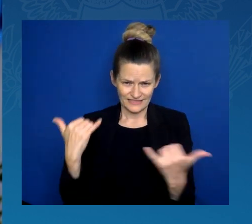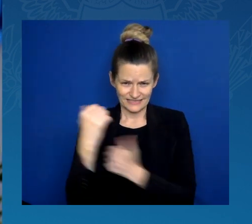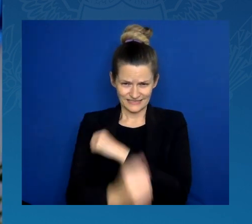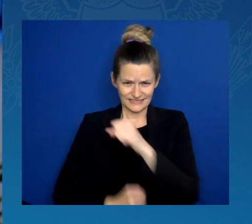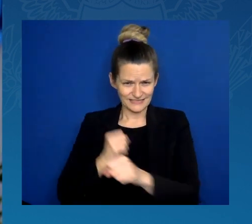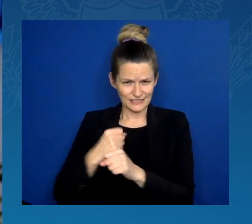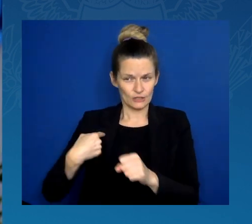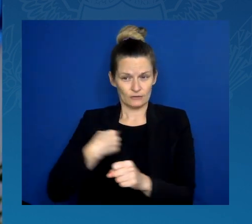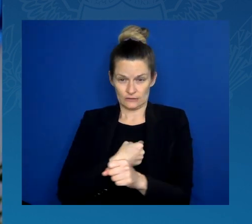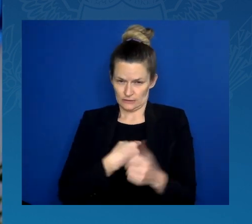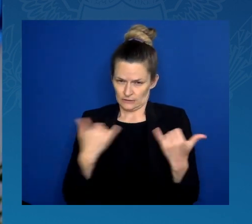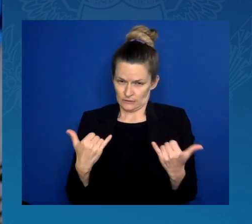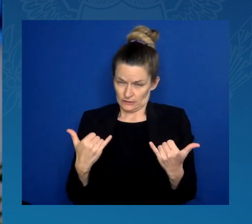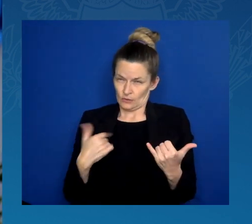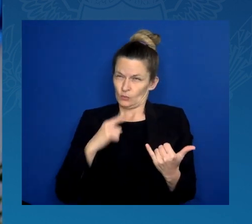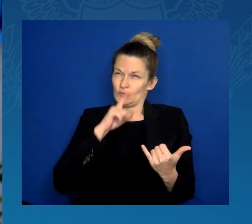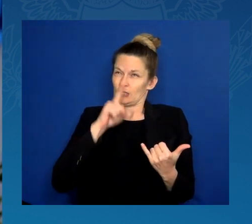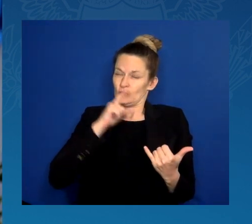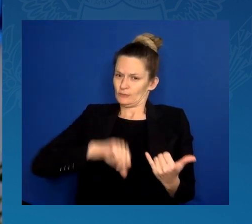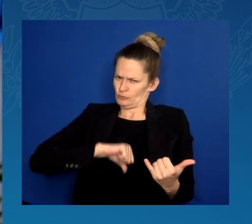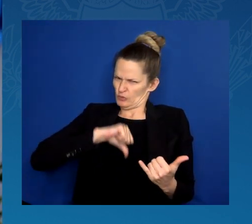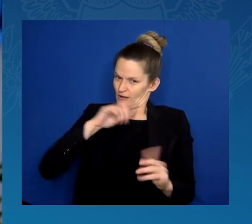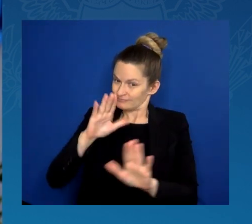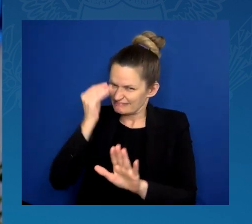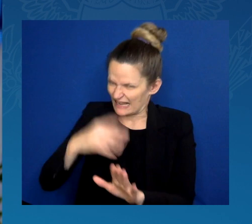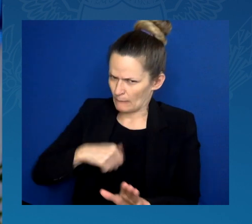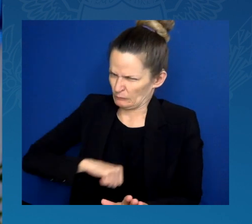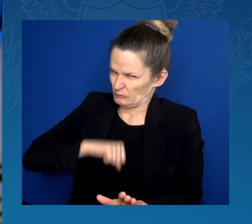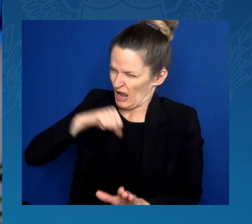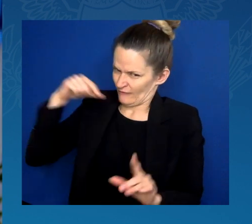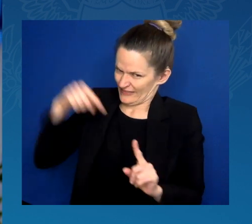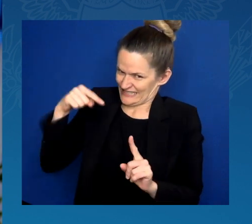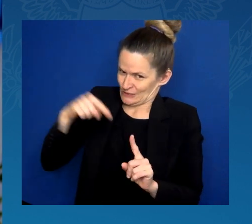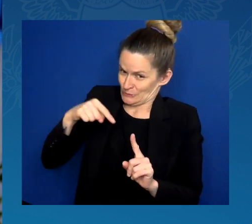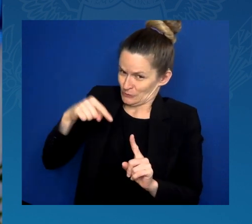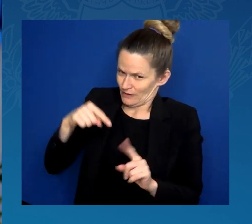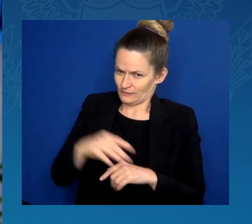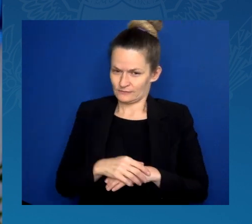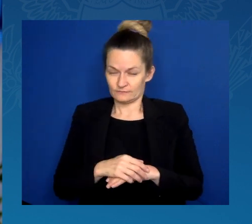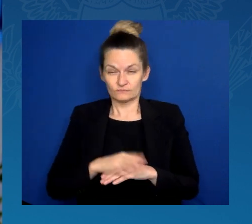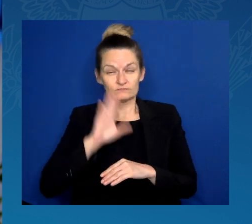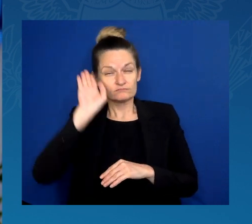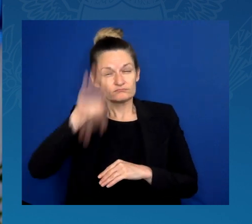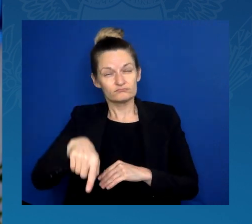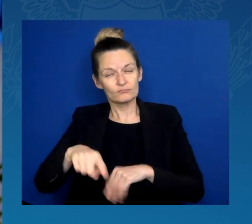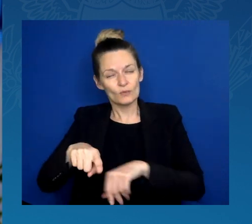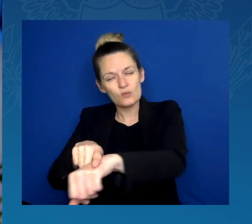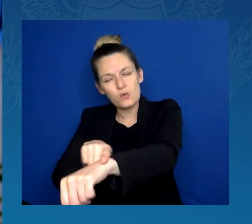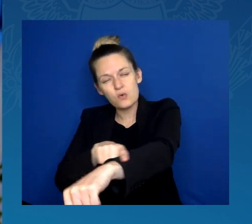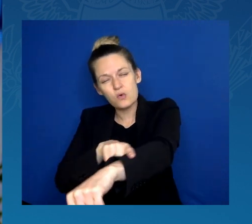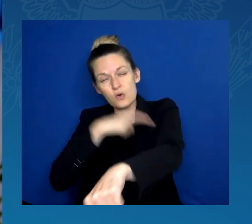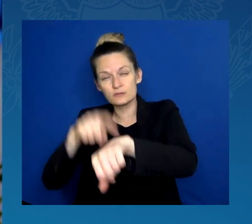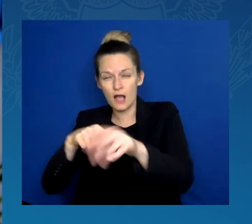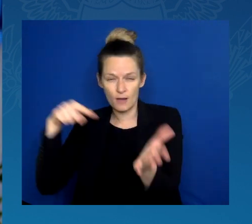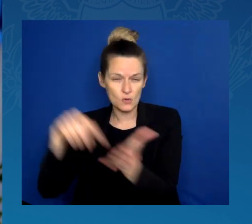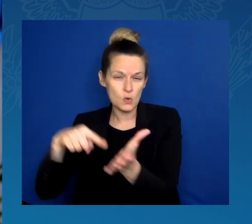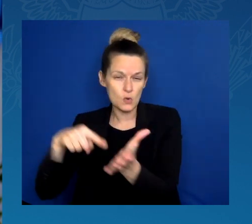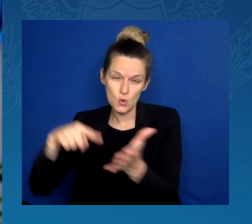did the long-overdue work to protect pension plans for millions of union workers.